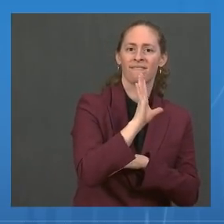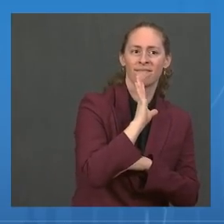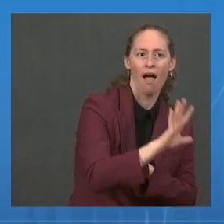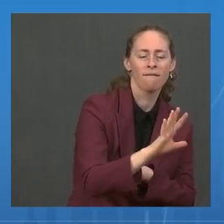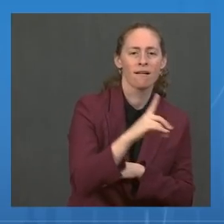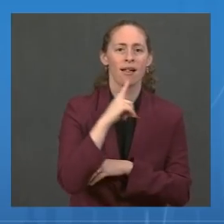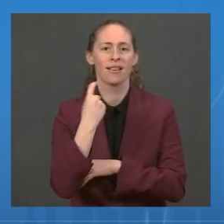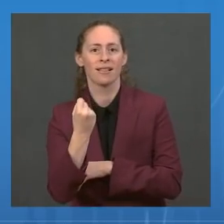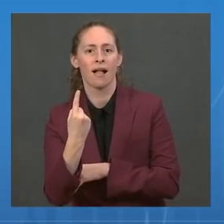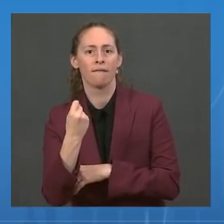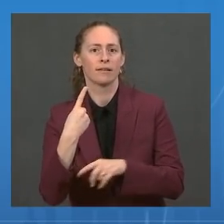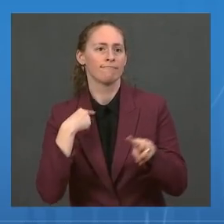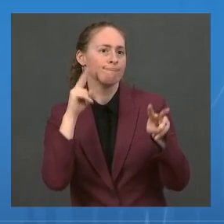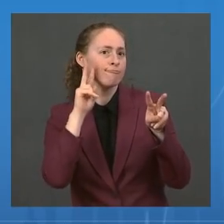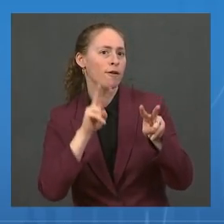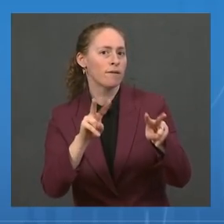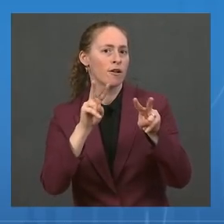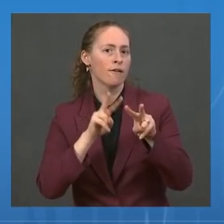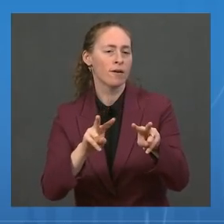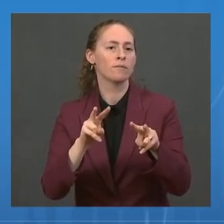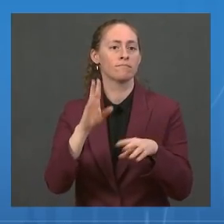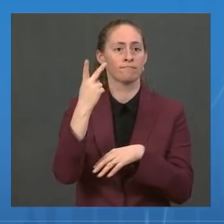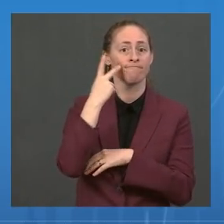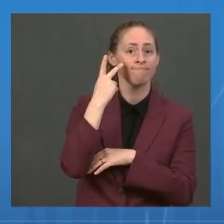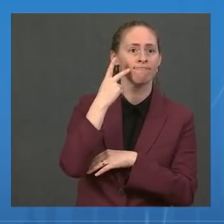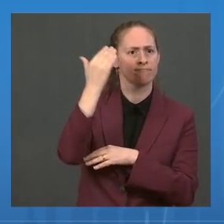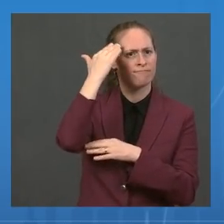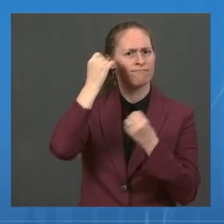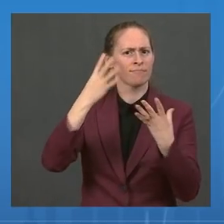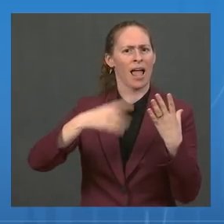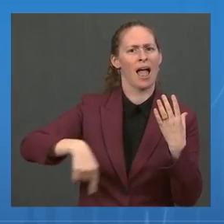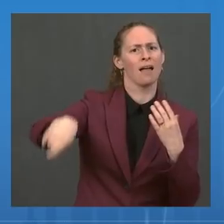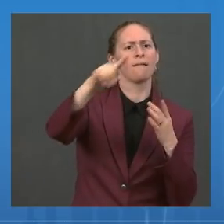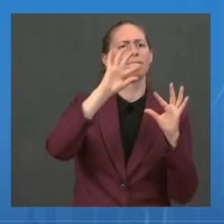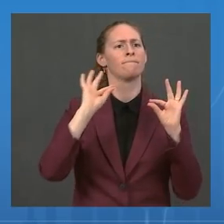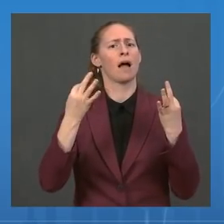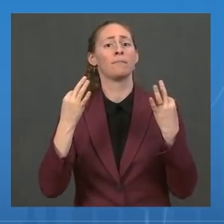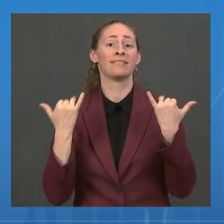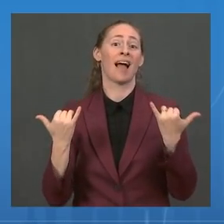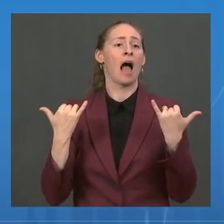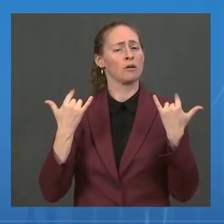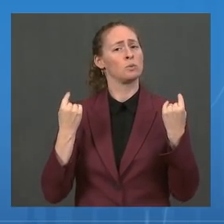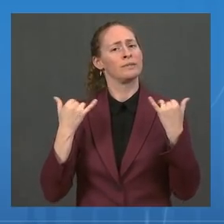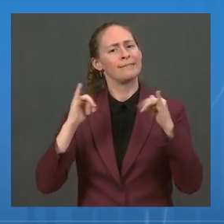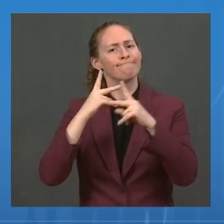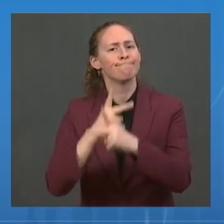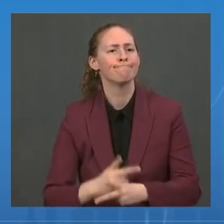Until then, my family will be taking every step possible to protect our unvaccinated children from the virus.